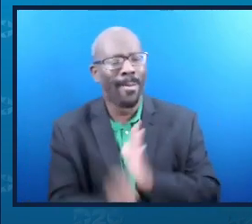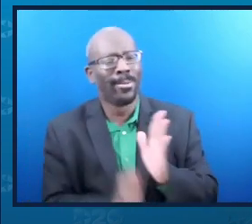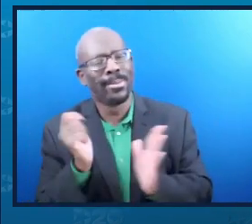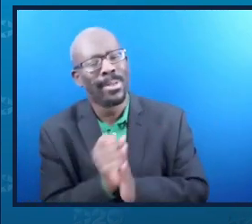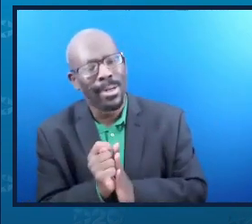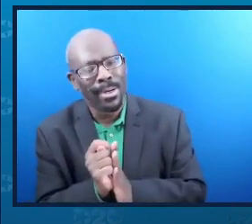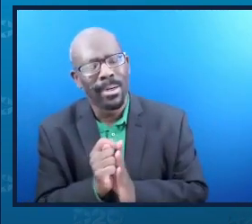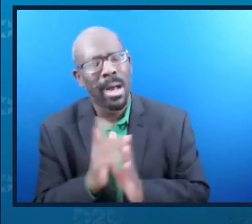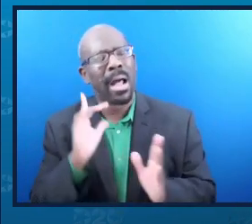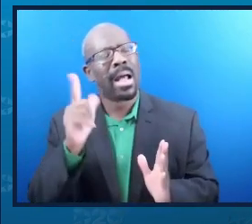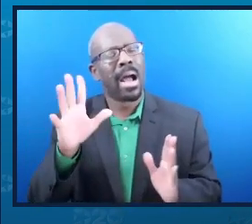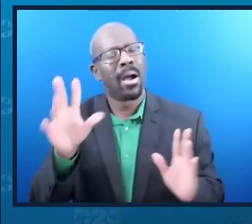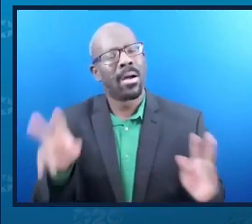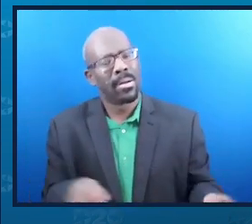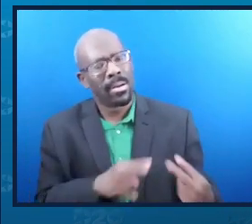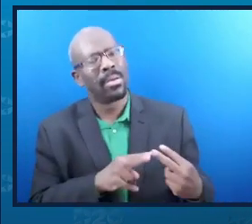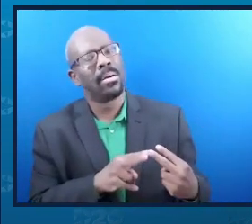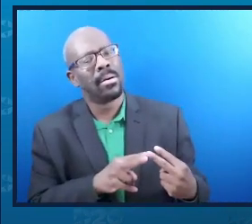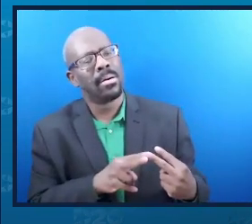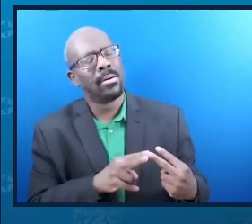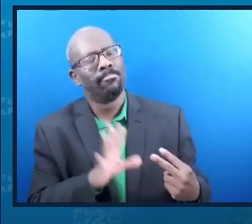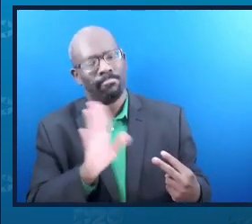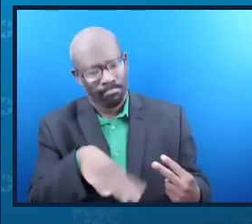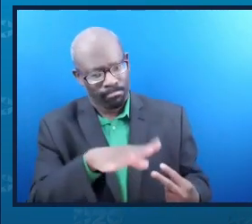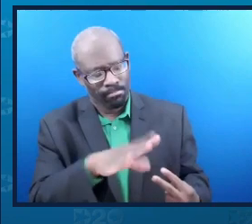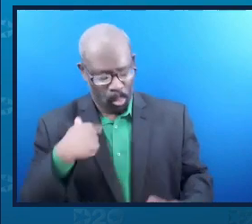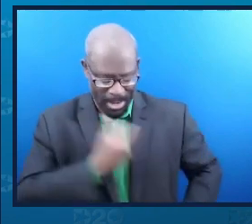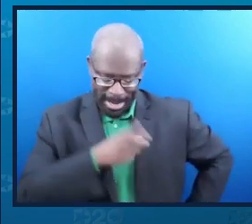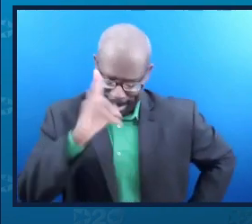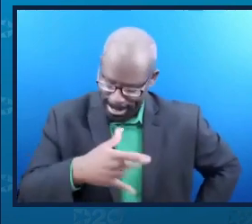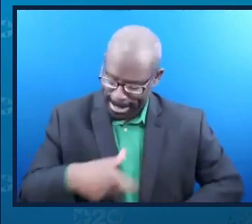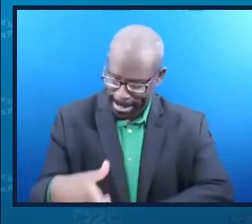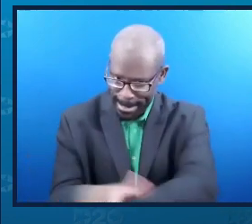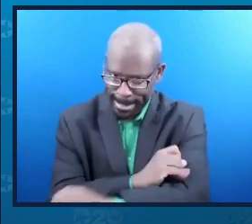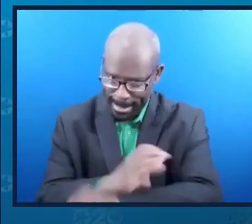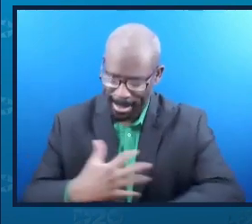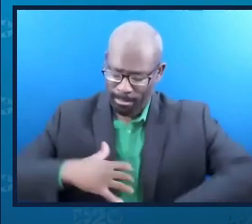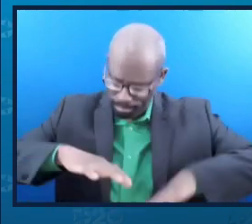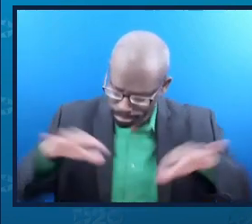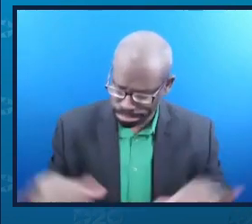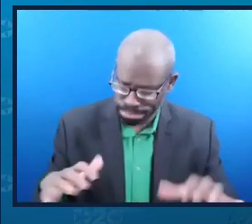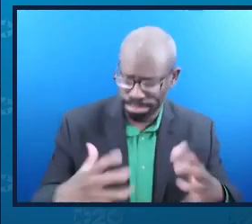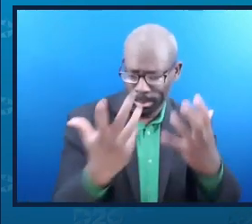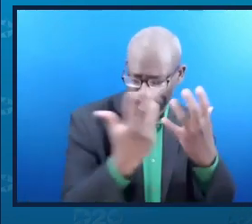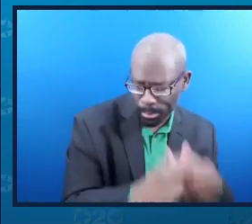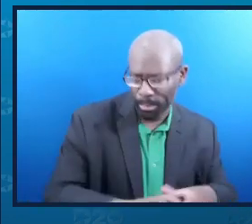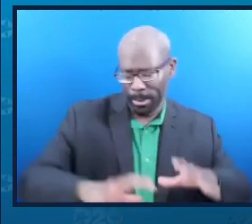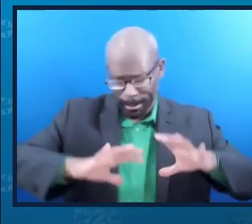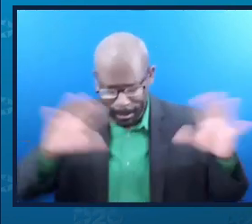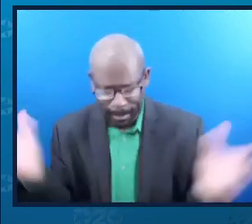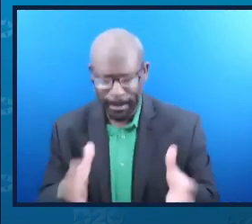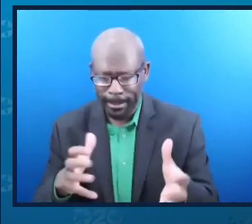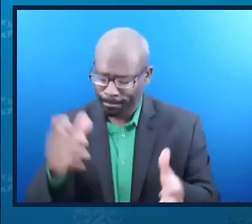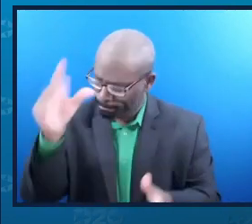SQUARELY IN THE EYE AND SAY "WE